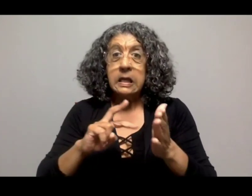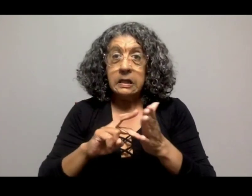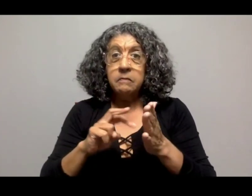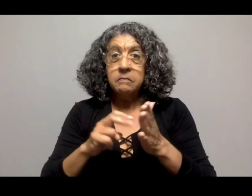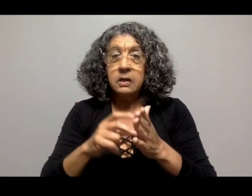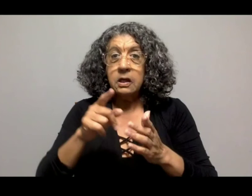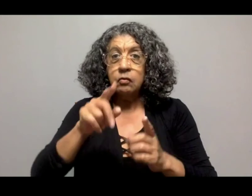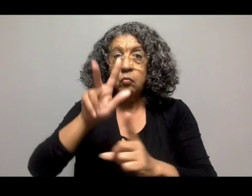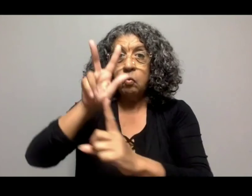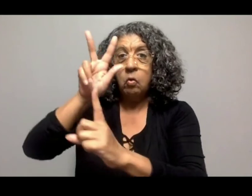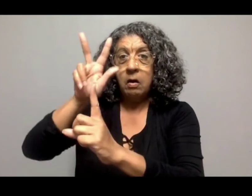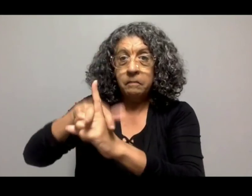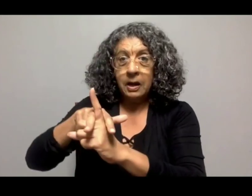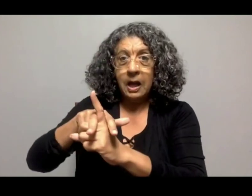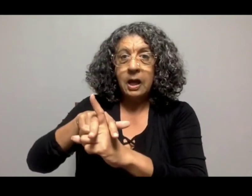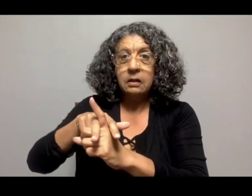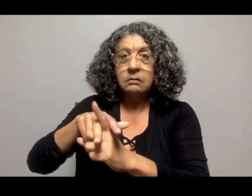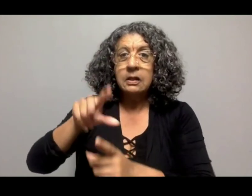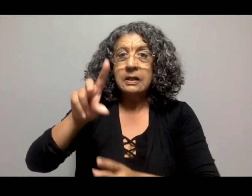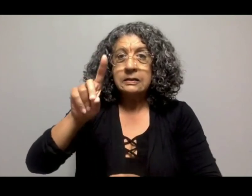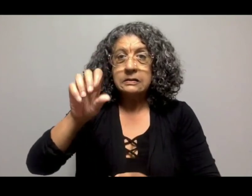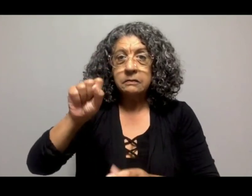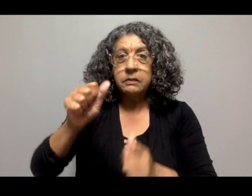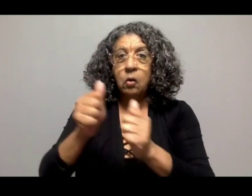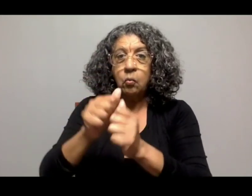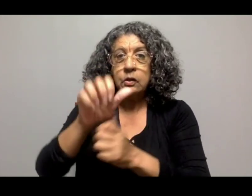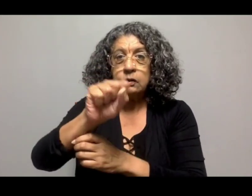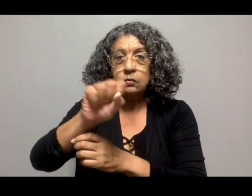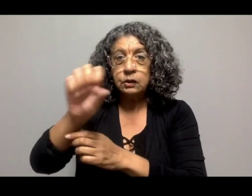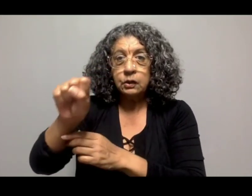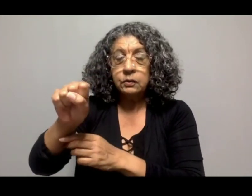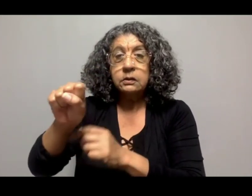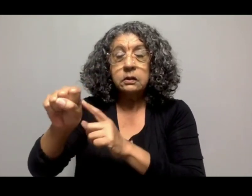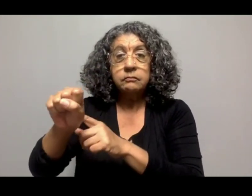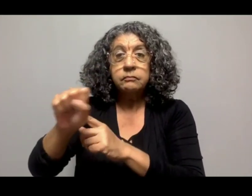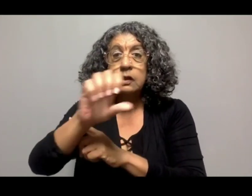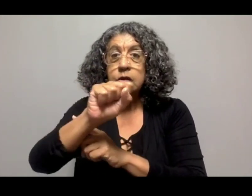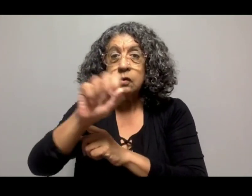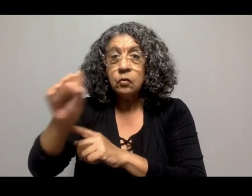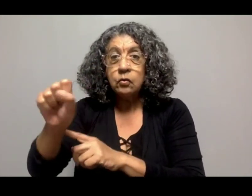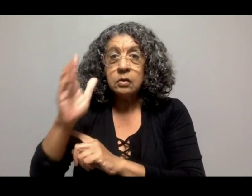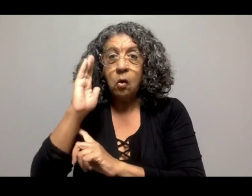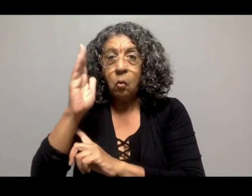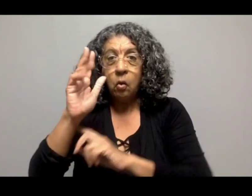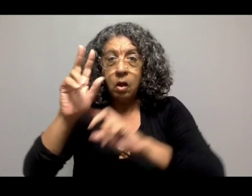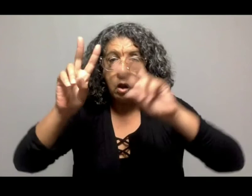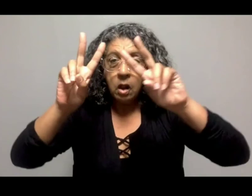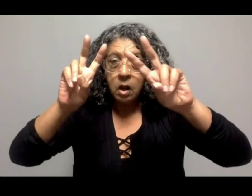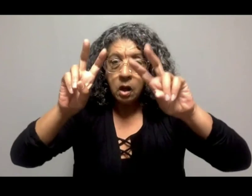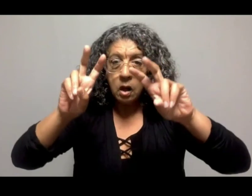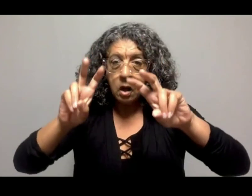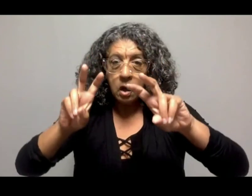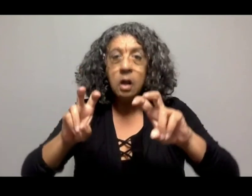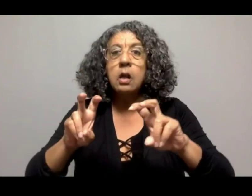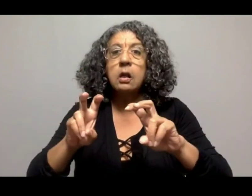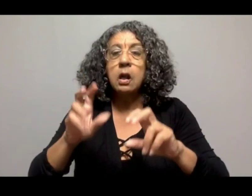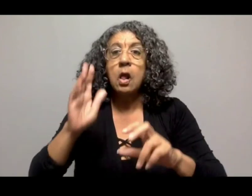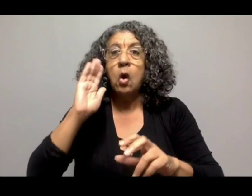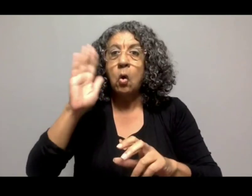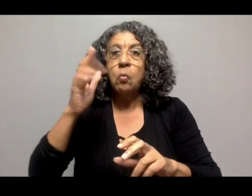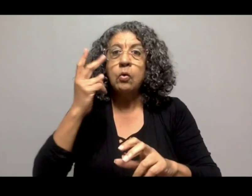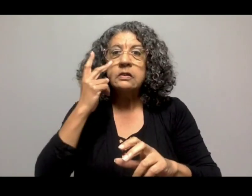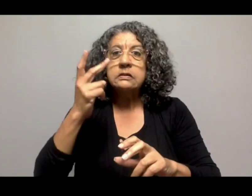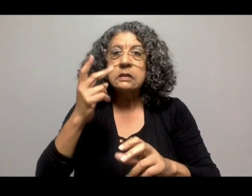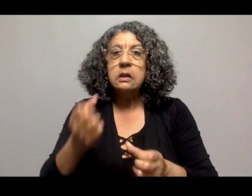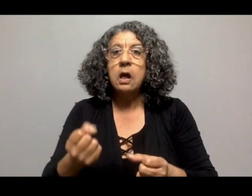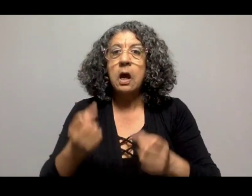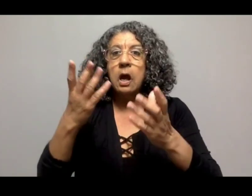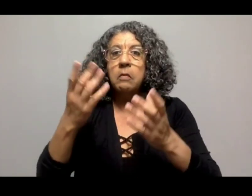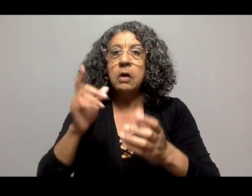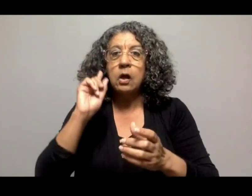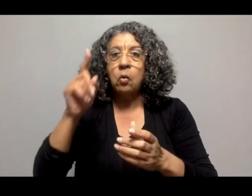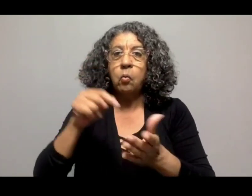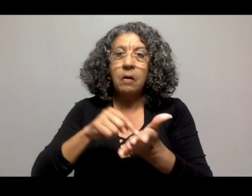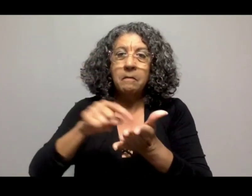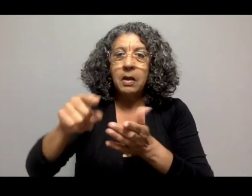means you apply for disability social security social security will analyze your paperwork.